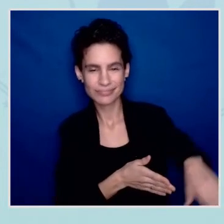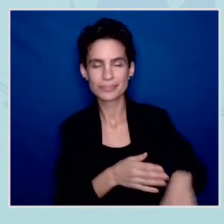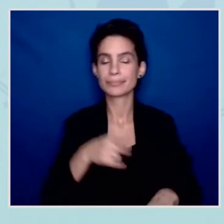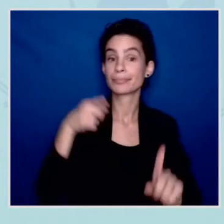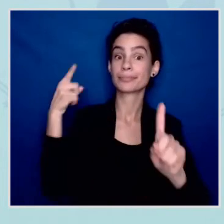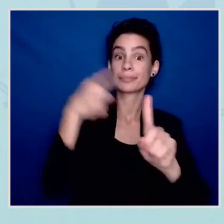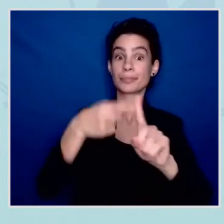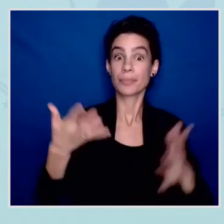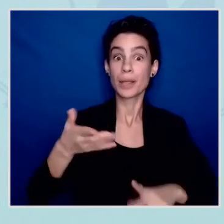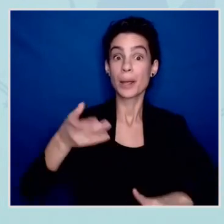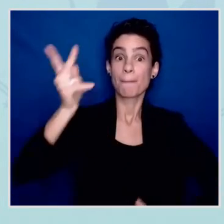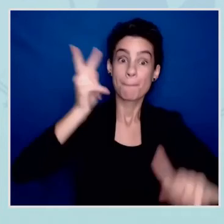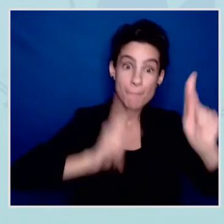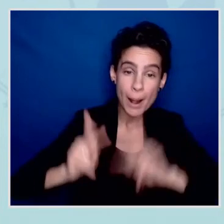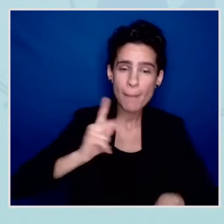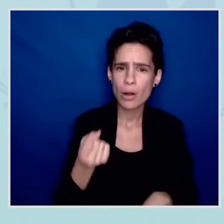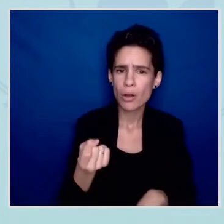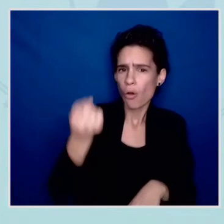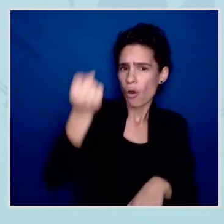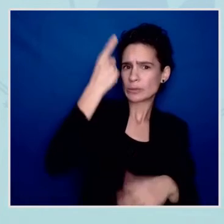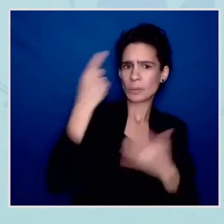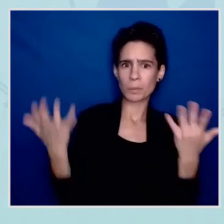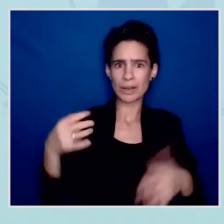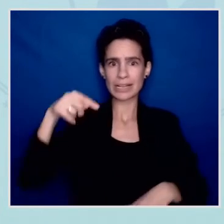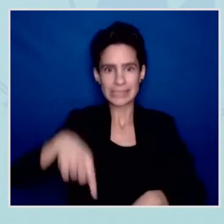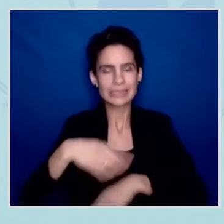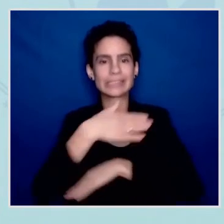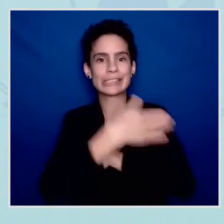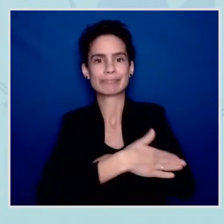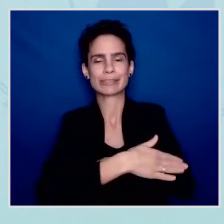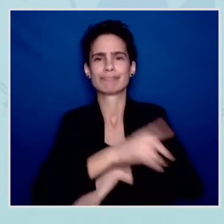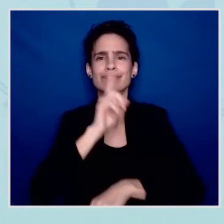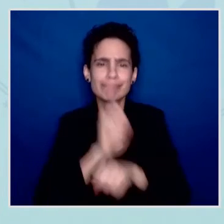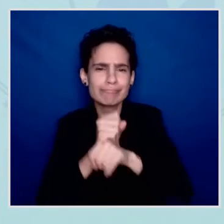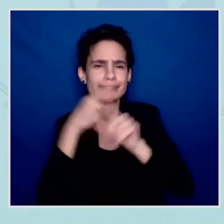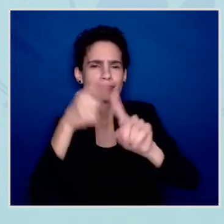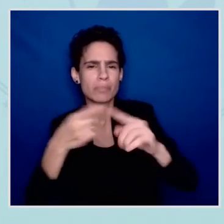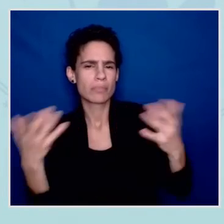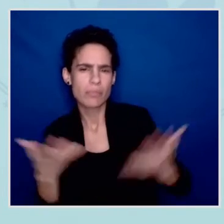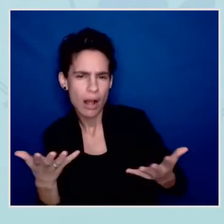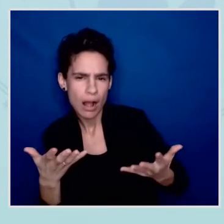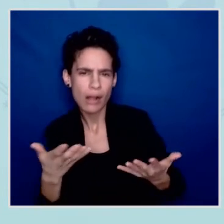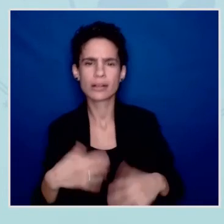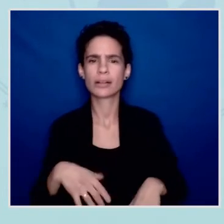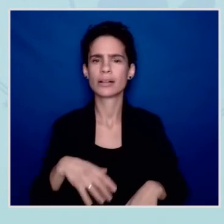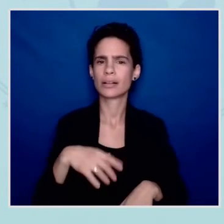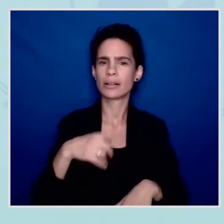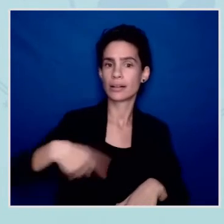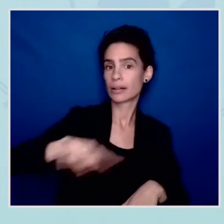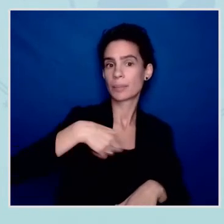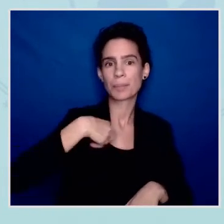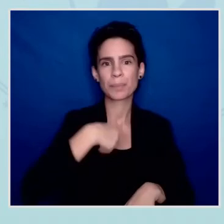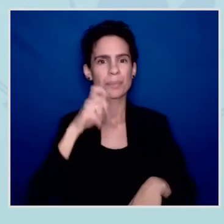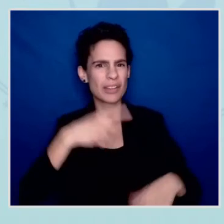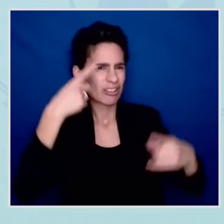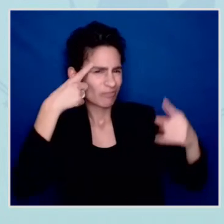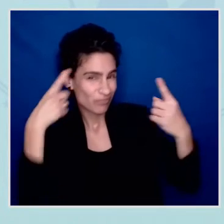MAKE UP THE MINORITY OF THE REPUBLICAN PARTY. THIS IS NOT ABOUT REPUBLICANS